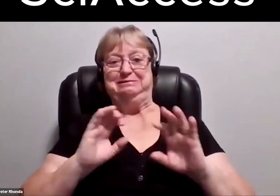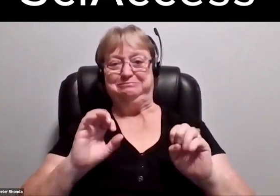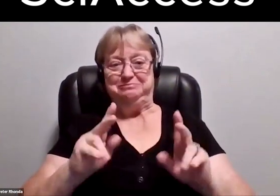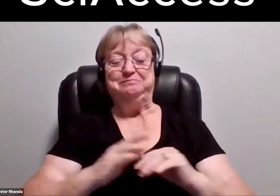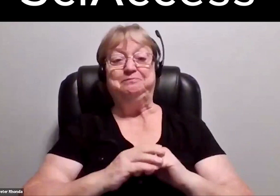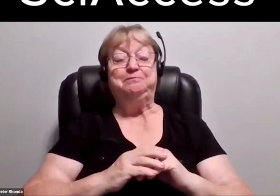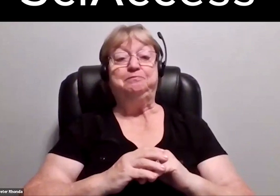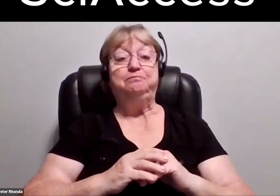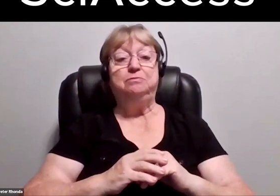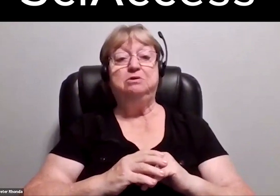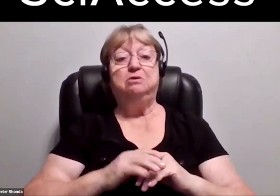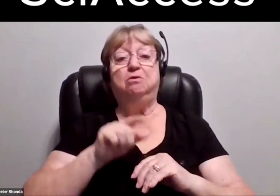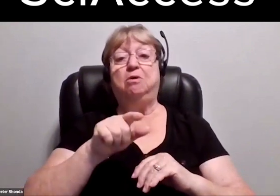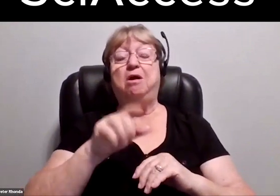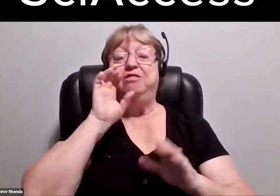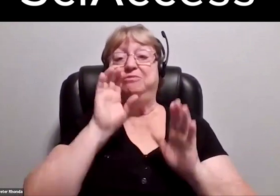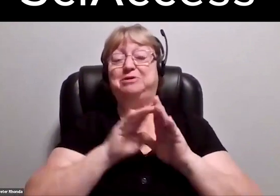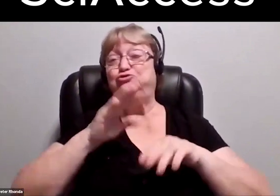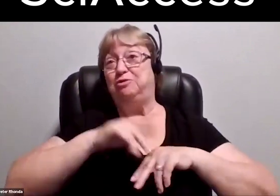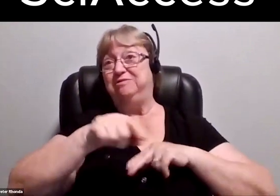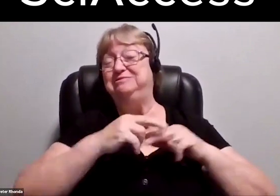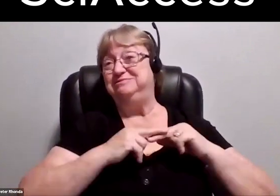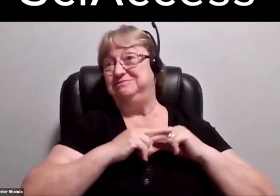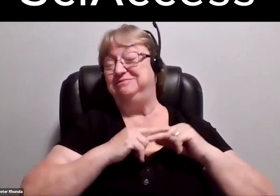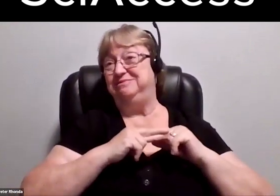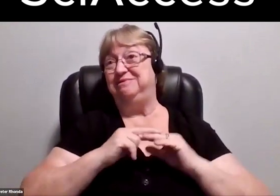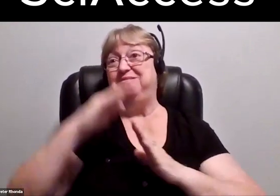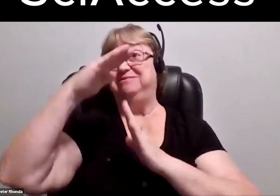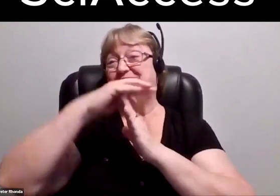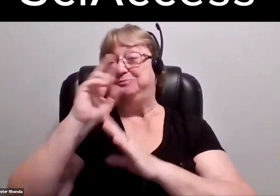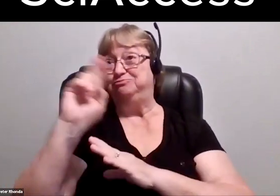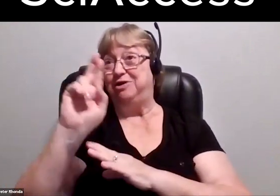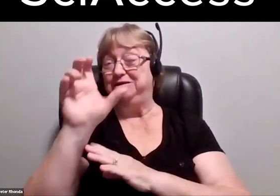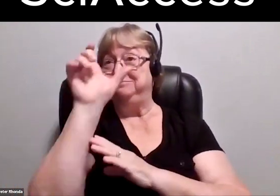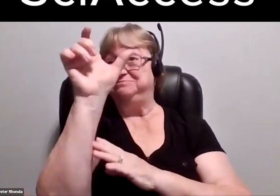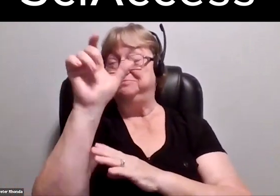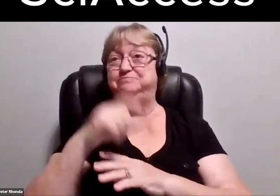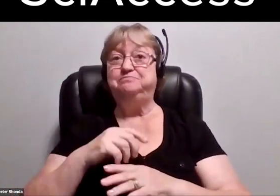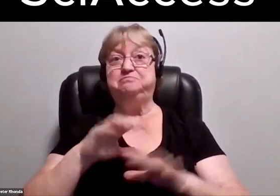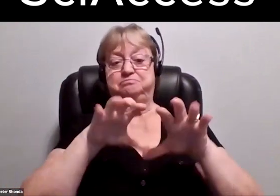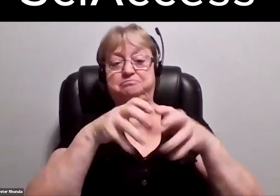On the slide, the images that I have are, at the top on right, I have a group of teachers who are participating